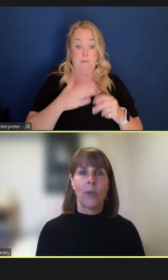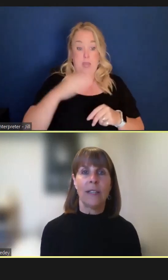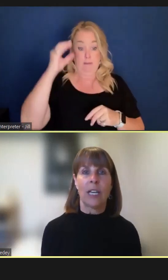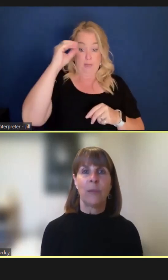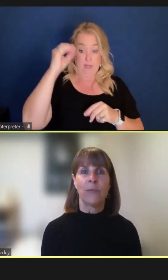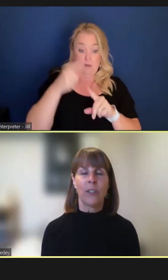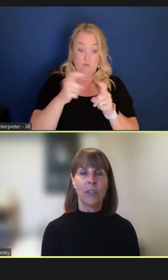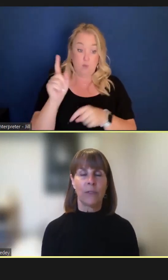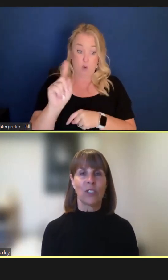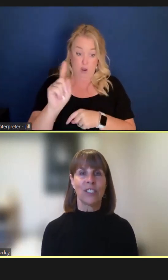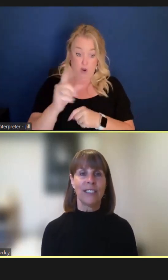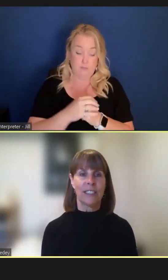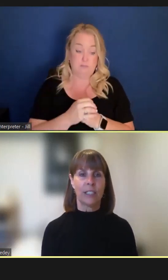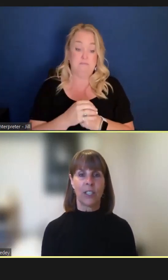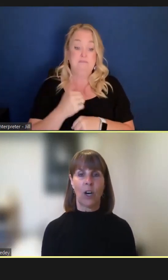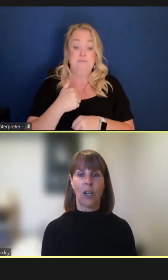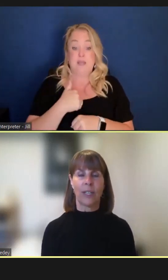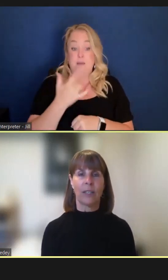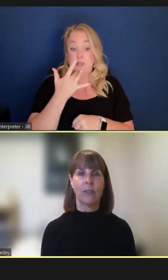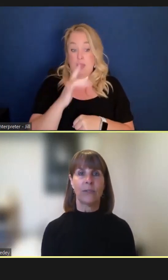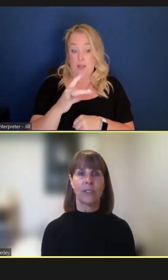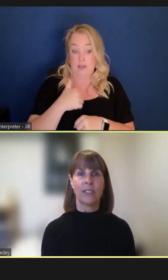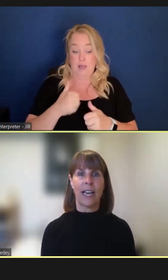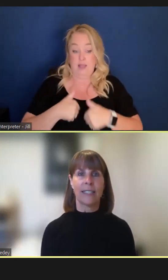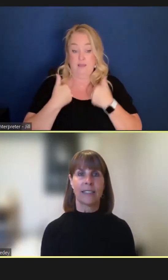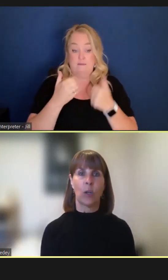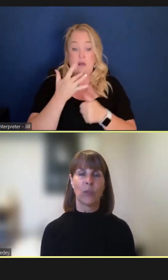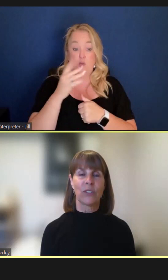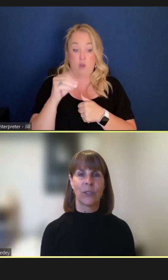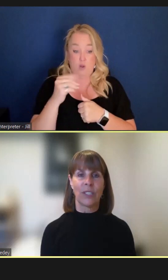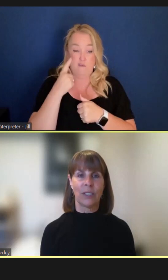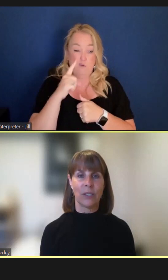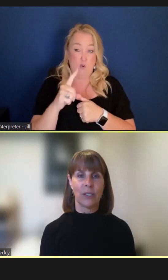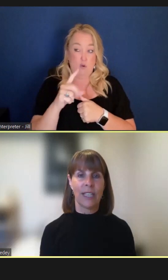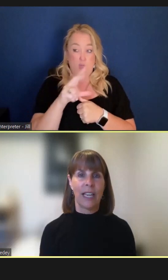well I've been very fortunate to live in Colorado for the last almost 30 years